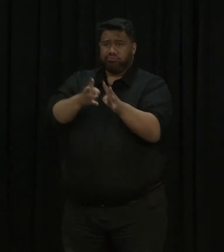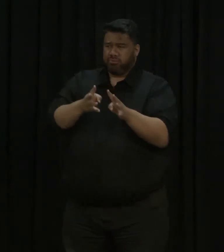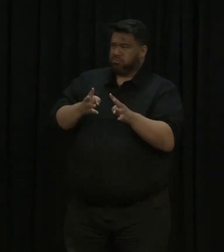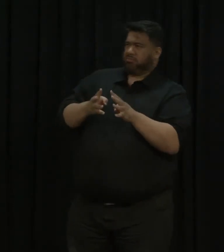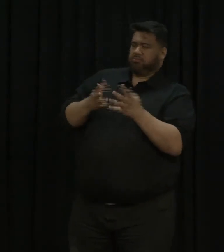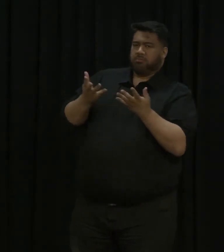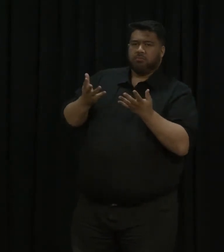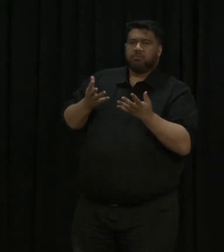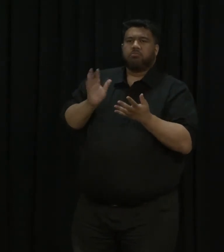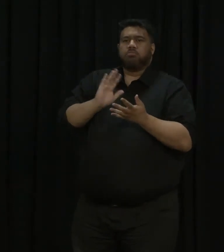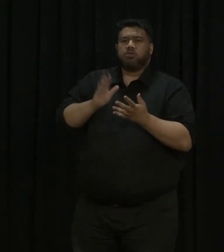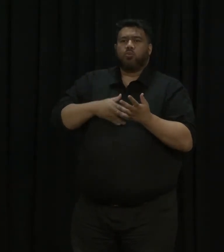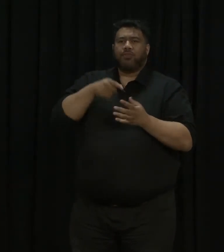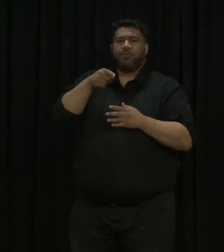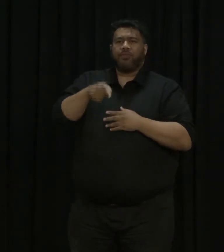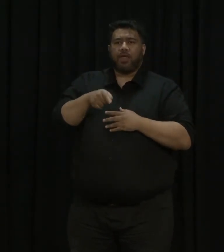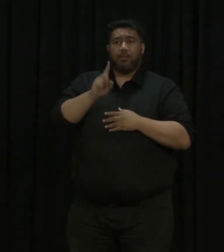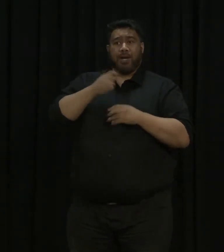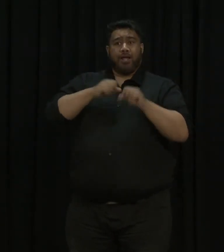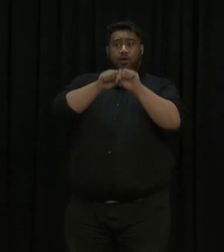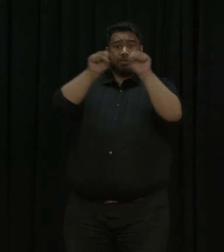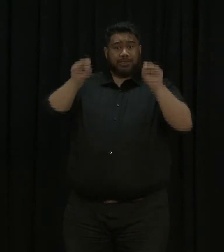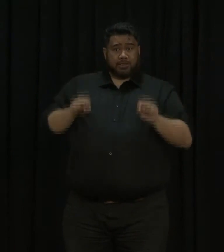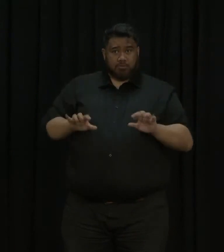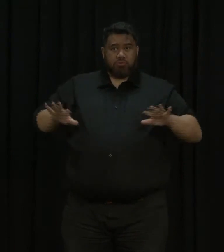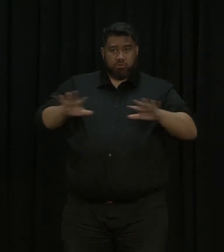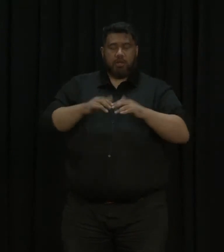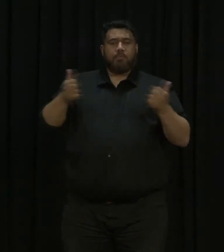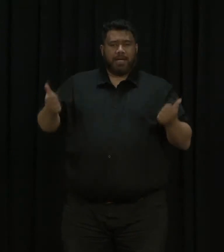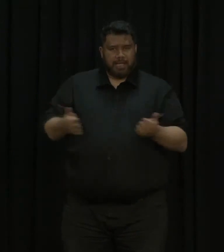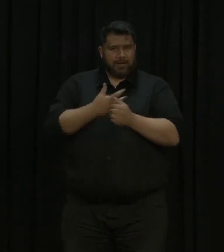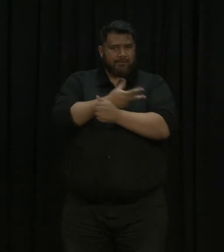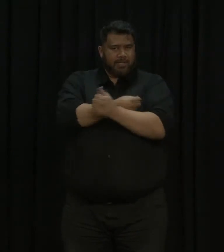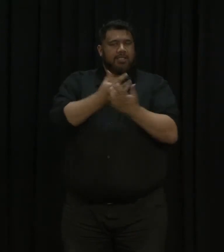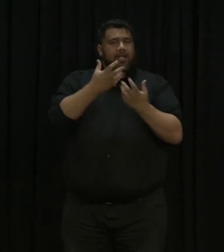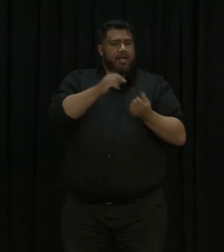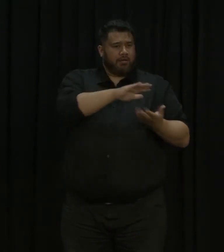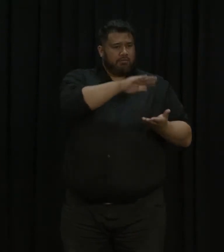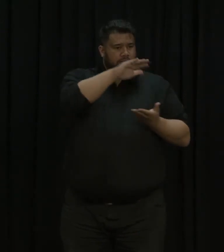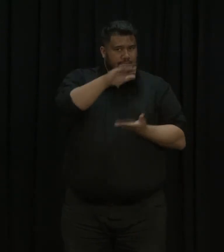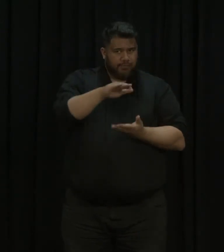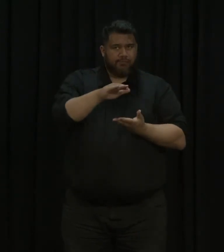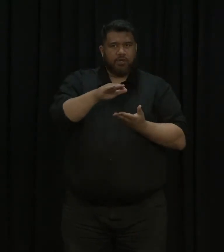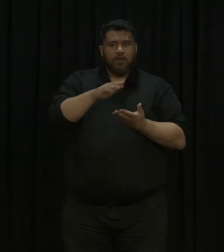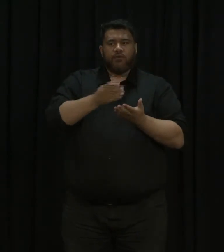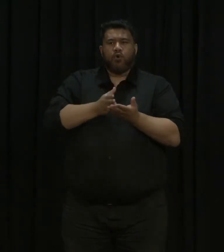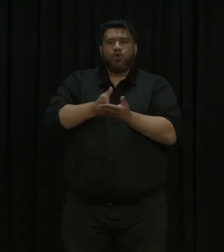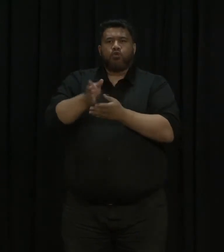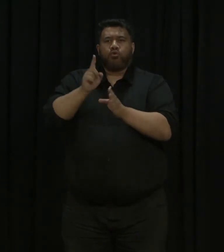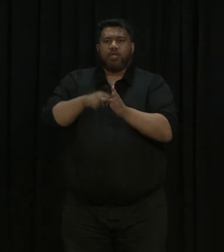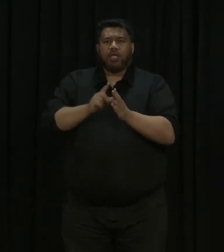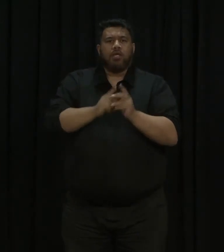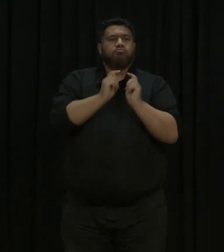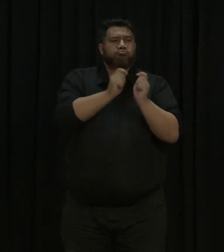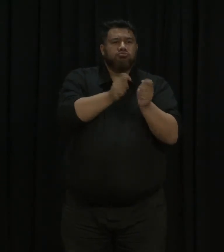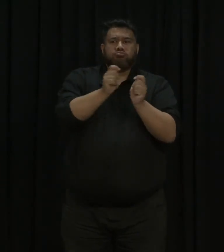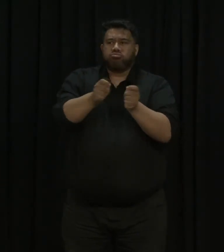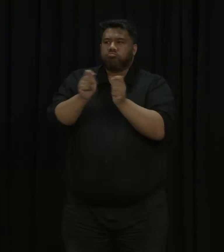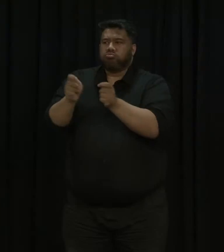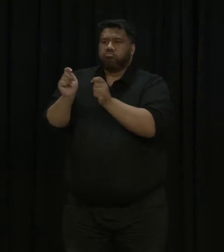want booster shots to be crowding out the remaining people were trying to reach with their first and 2nd doses. We will have to manage that carefully.